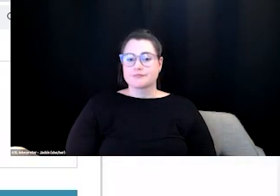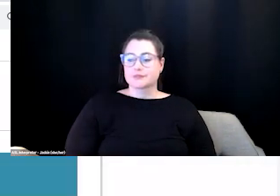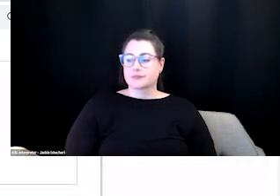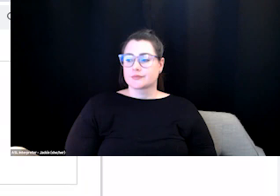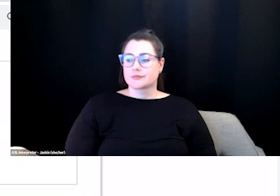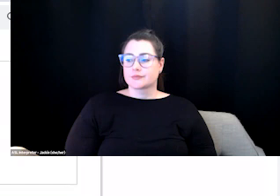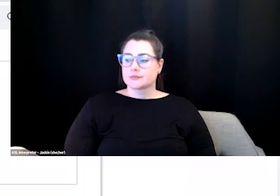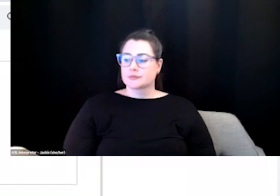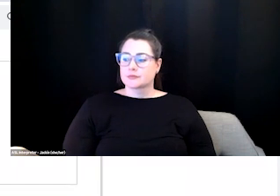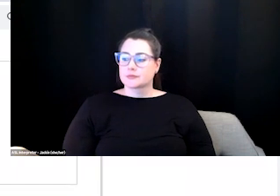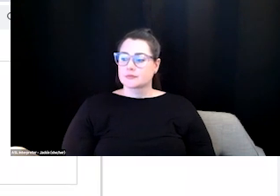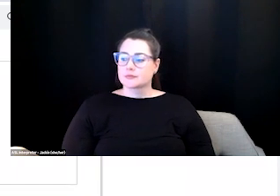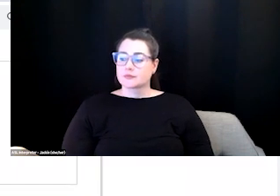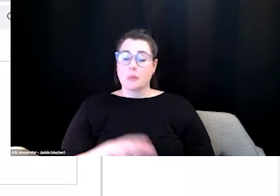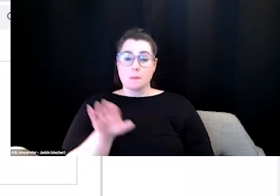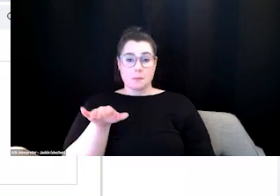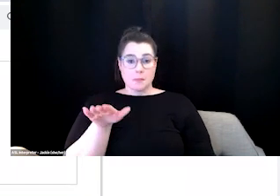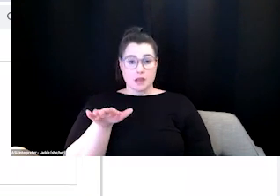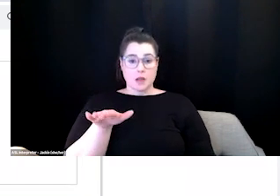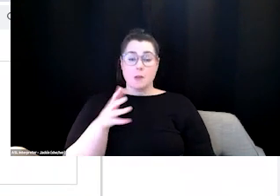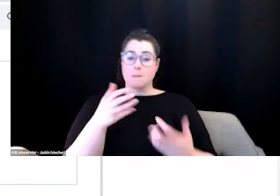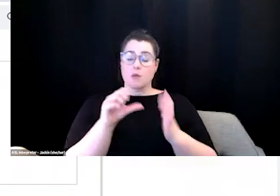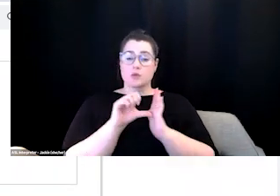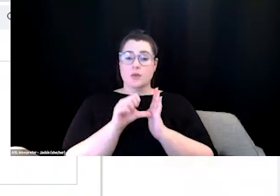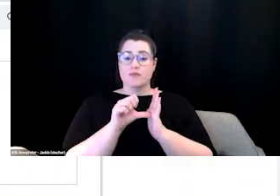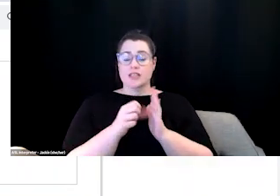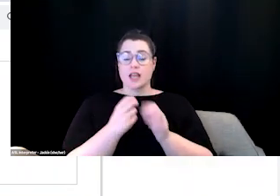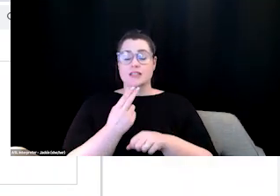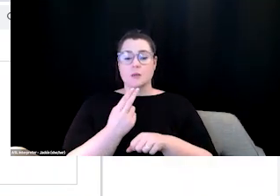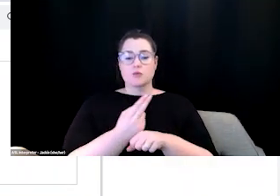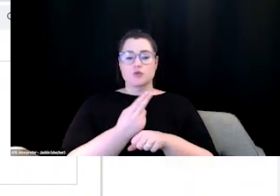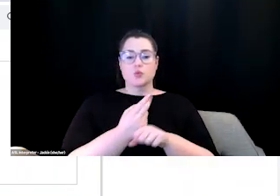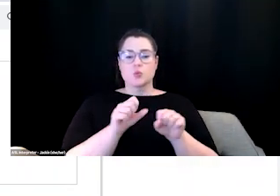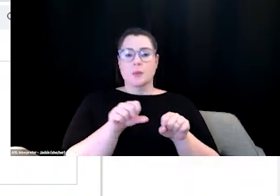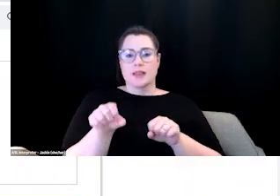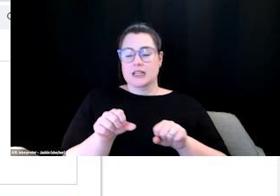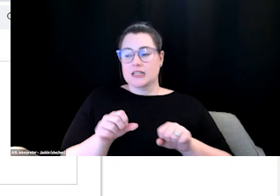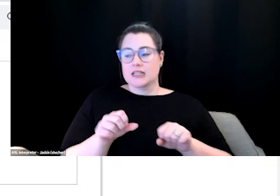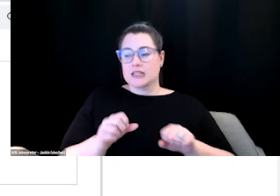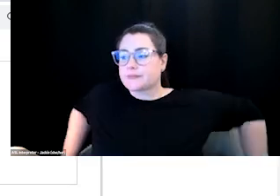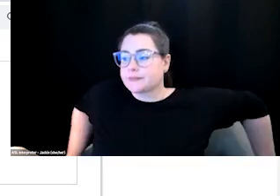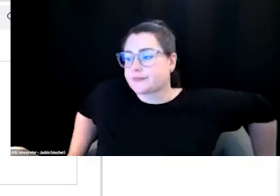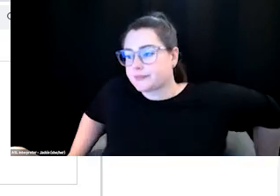At the bottom, I want to highlight some usability items that you might experience in this Other Information checkbox section.